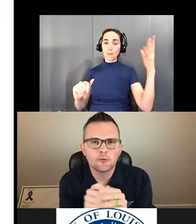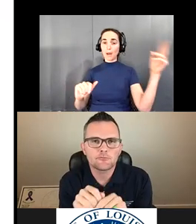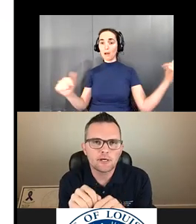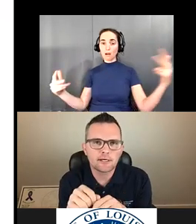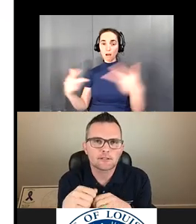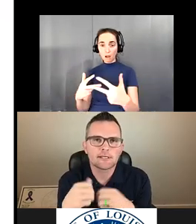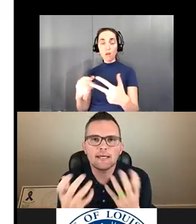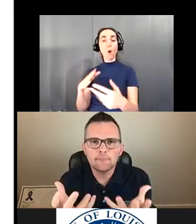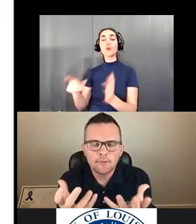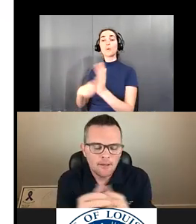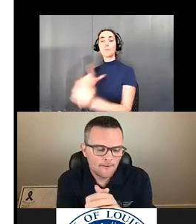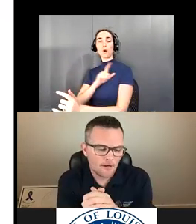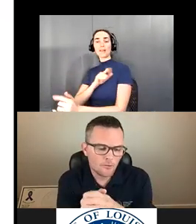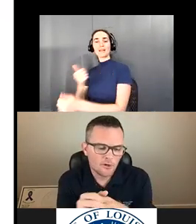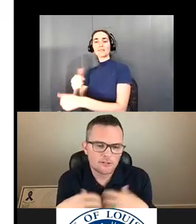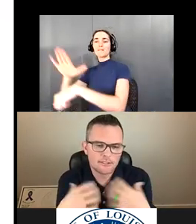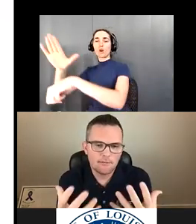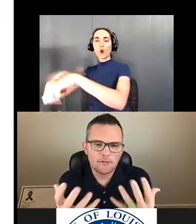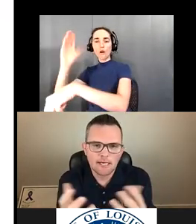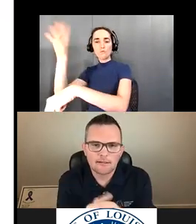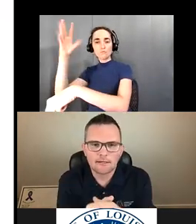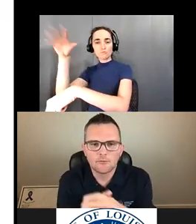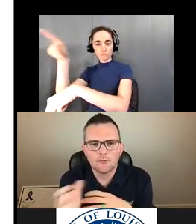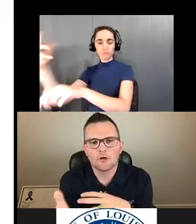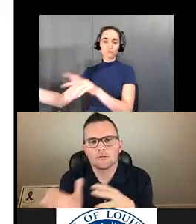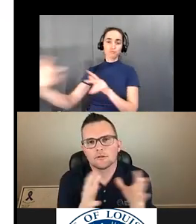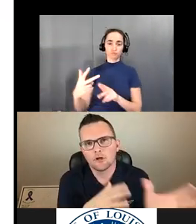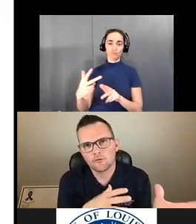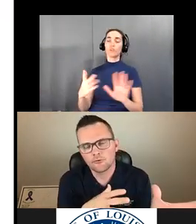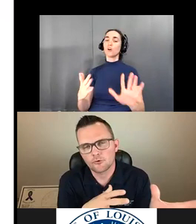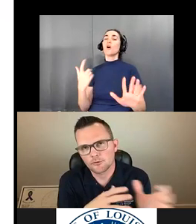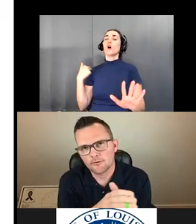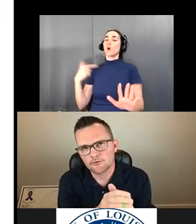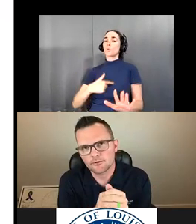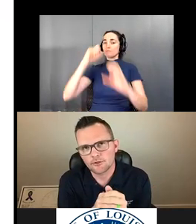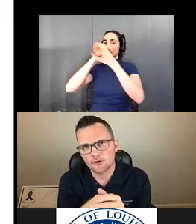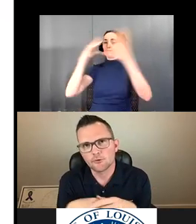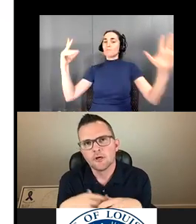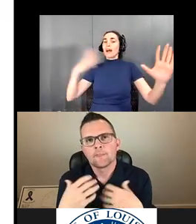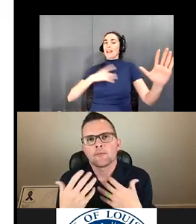is big on team. We're a team mentality we want the law enforcement officers to know.